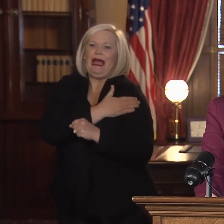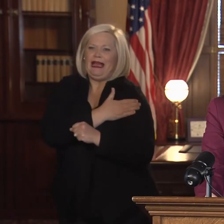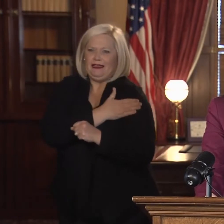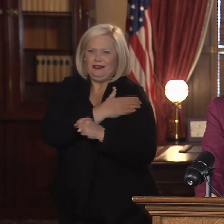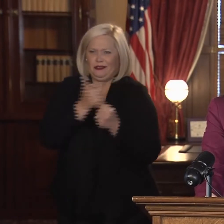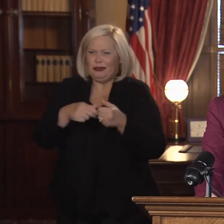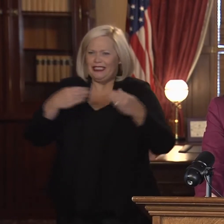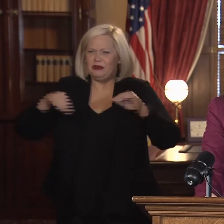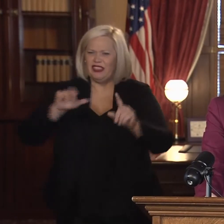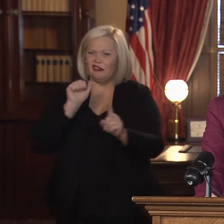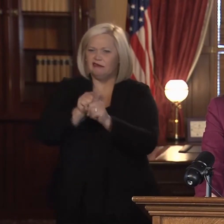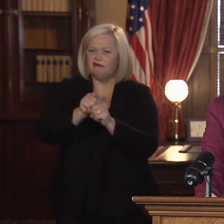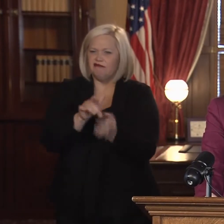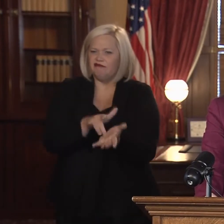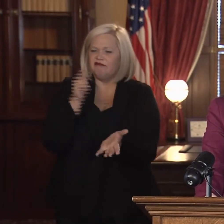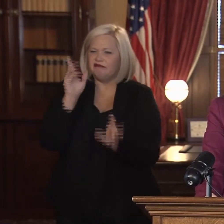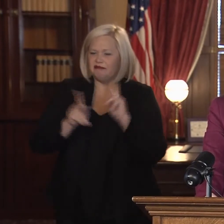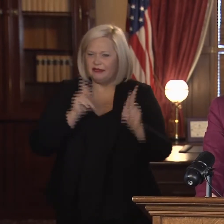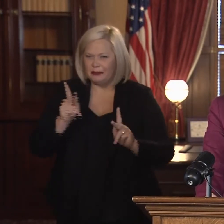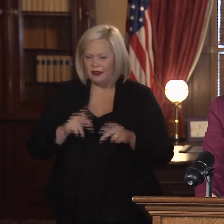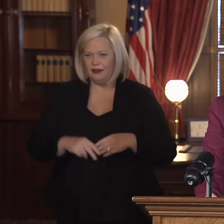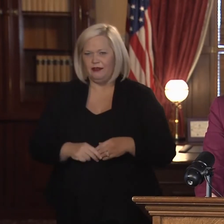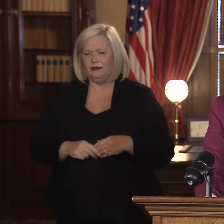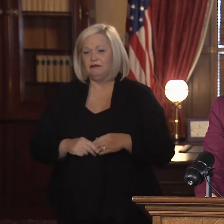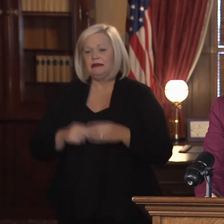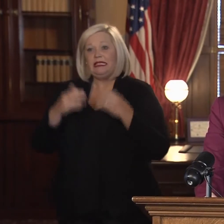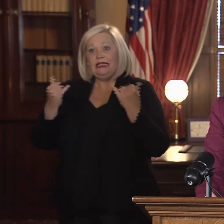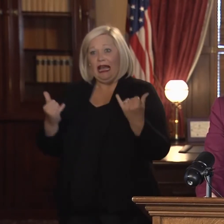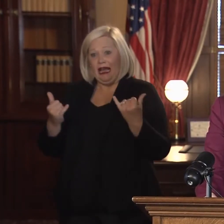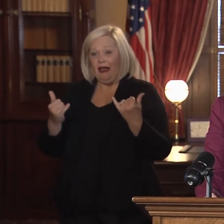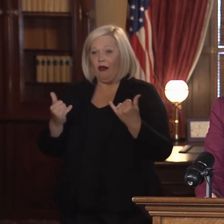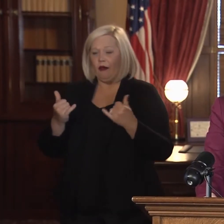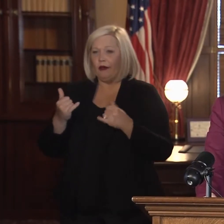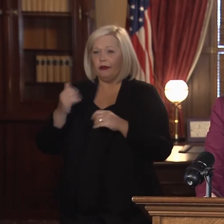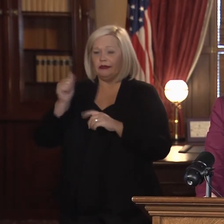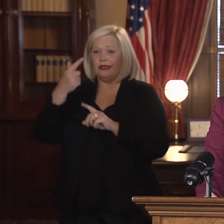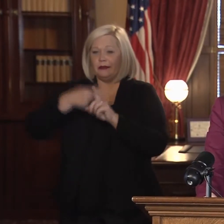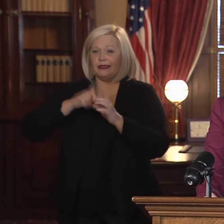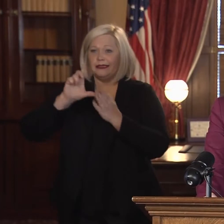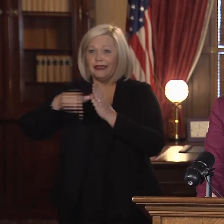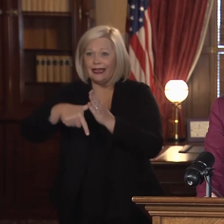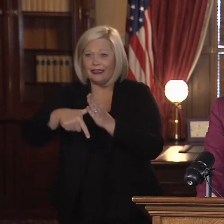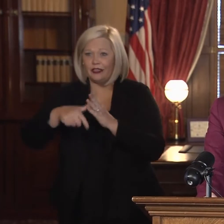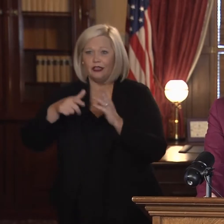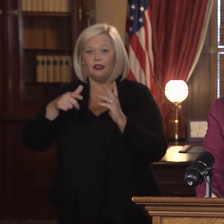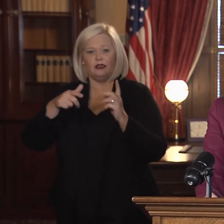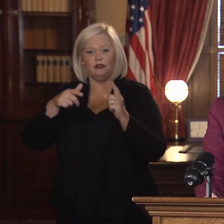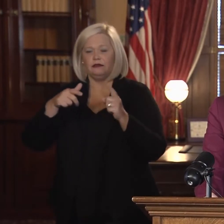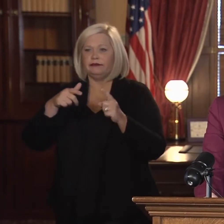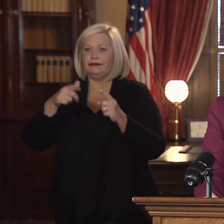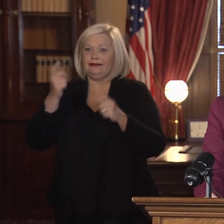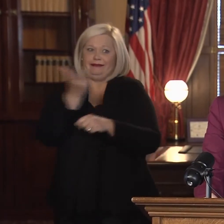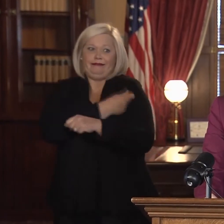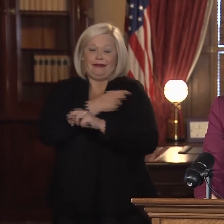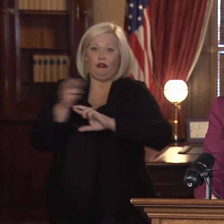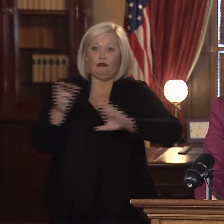PHONY COVID-19 TESTING KITS AND FAKE COVID-19 PROTECTION PATCHES